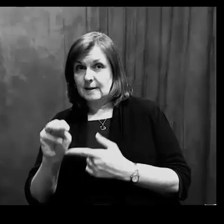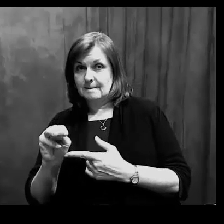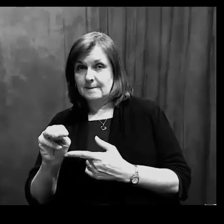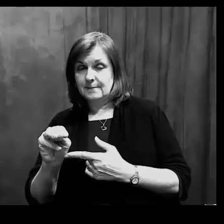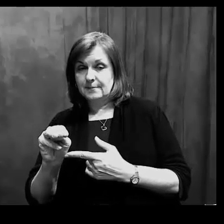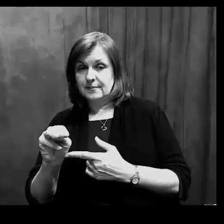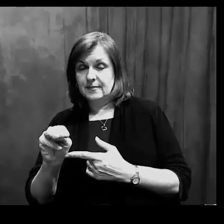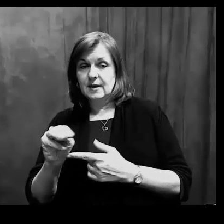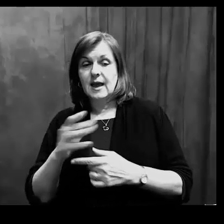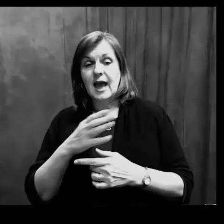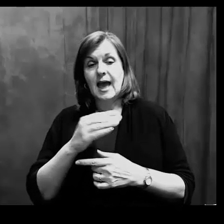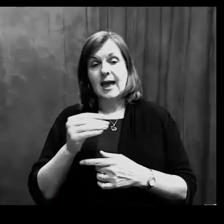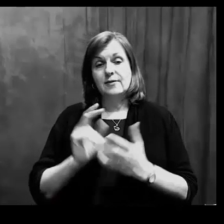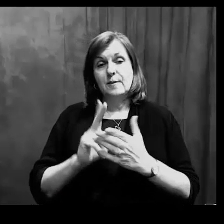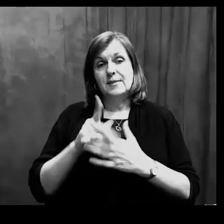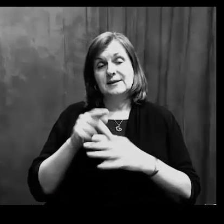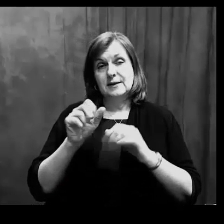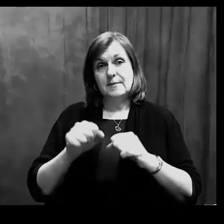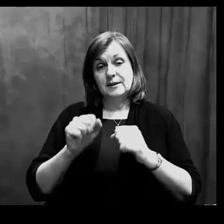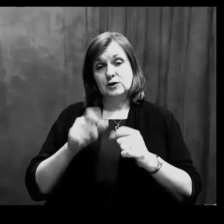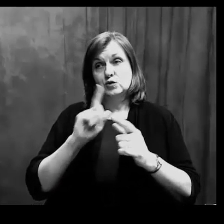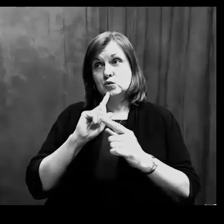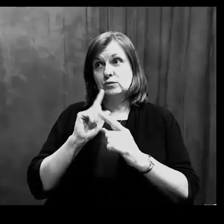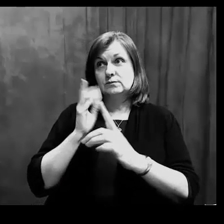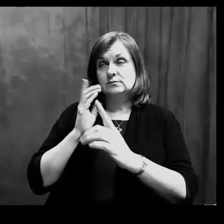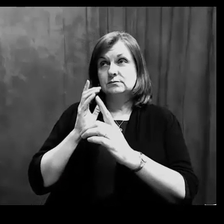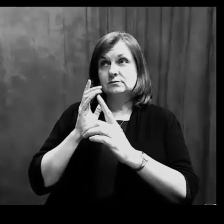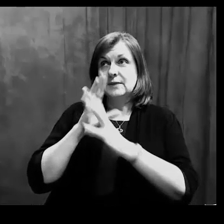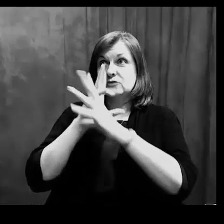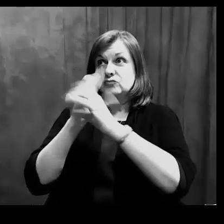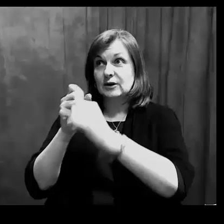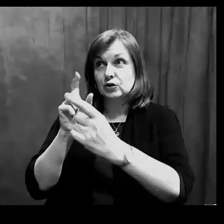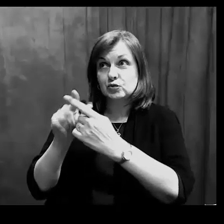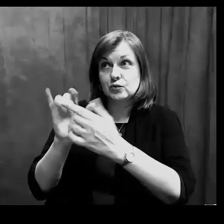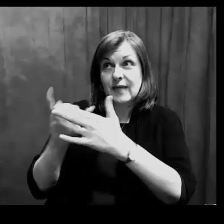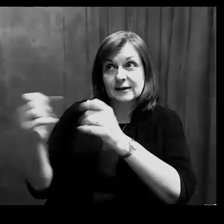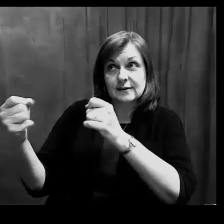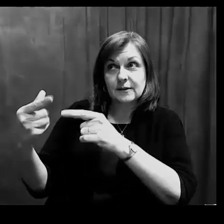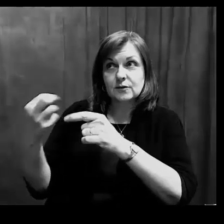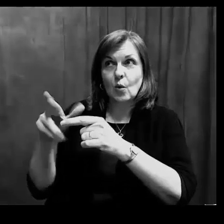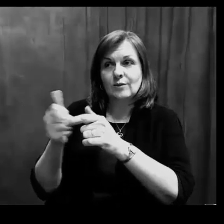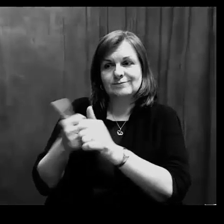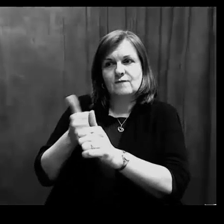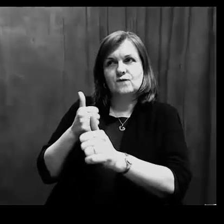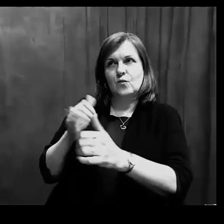and their ability to grow toward or away from a stimulus is based on all the other hormones